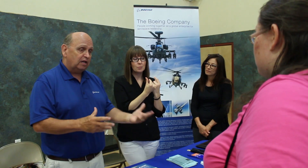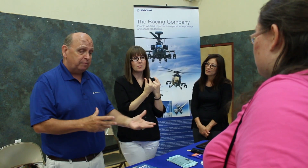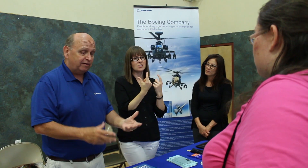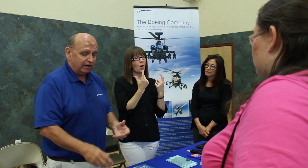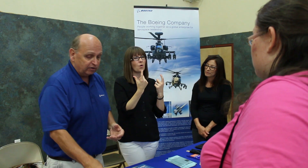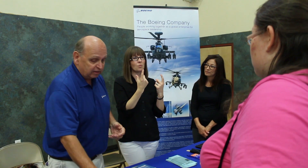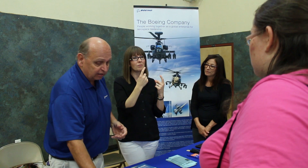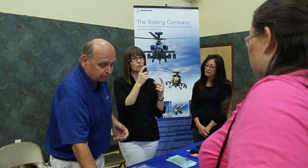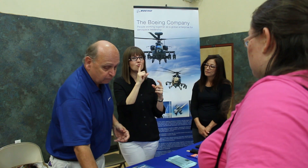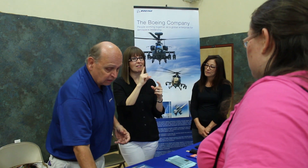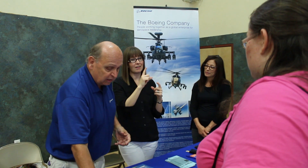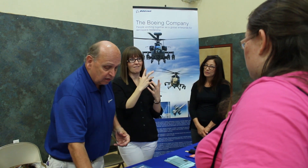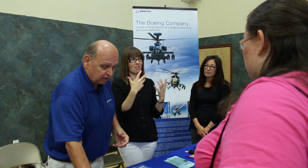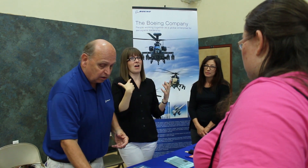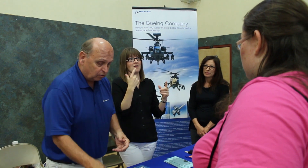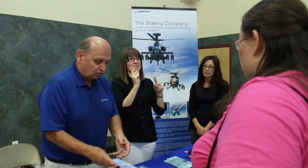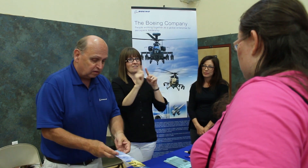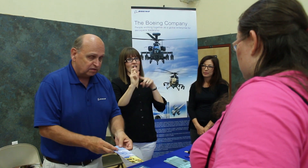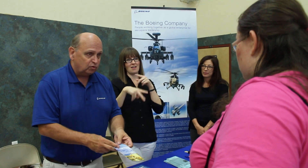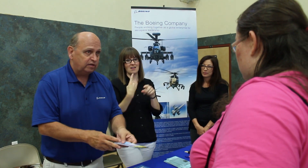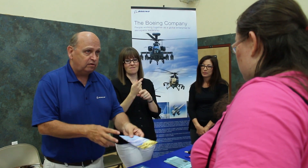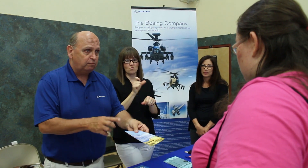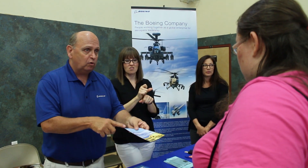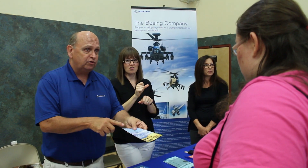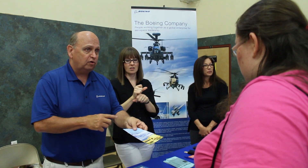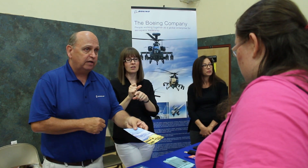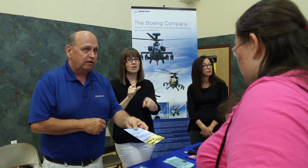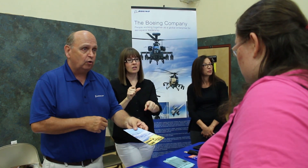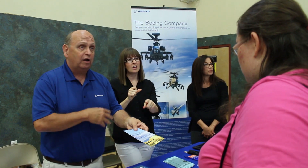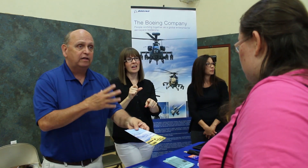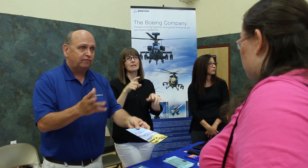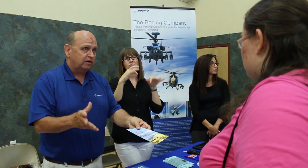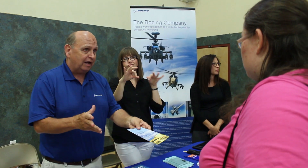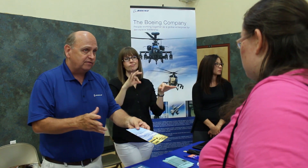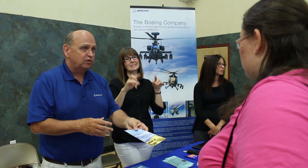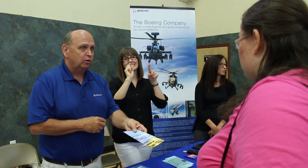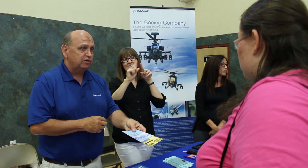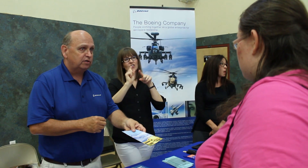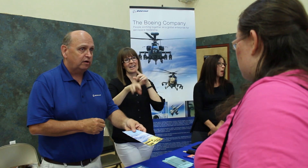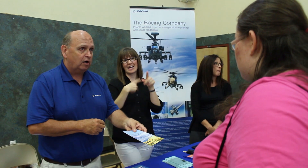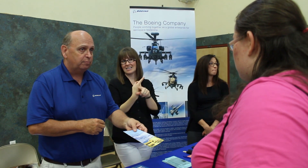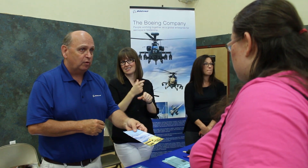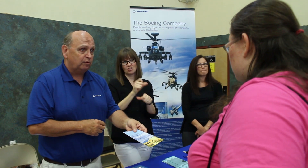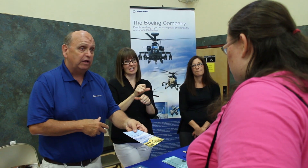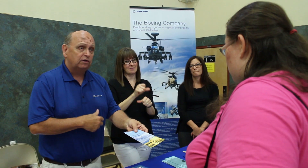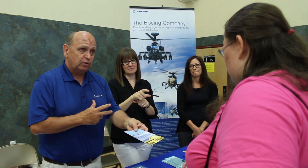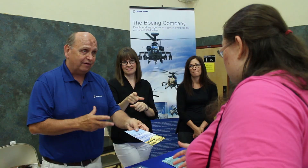Bill: "So we do a little bit of everything. This brochure will tell you all the different kinds of careers there are at Boeing."